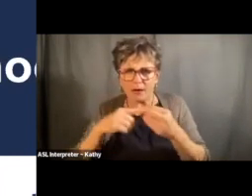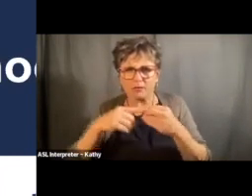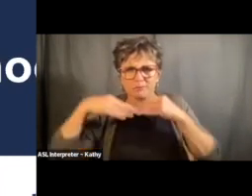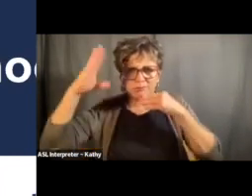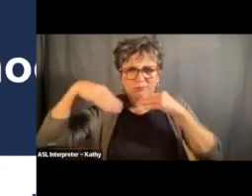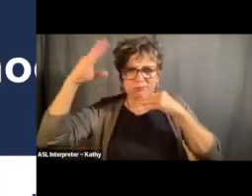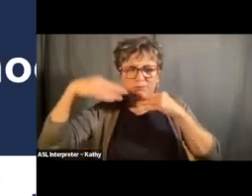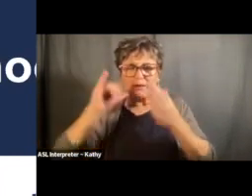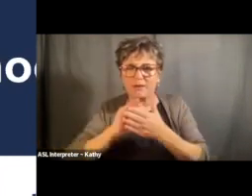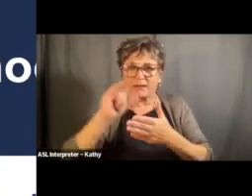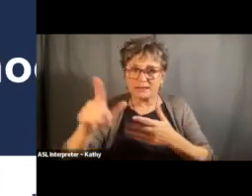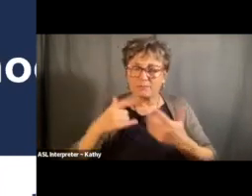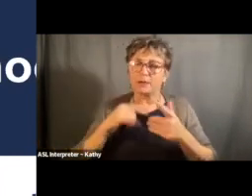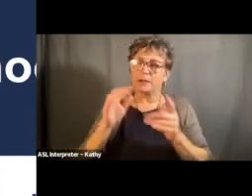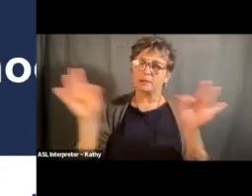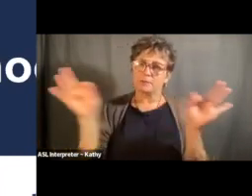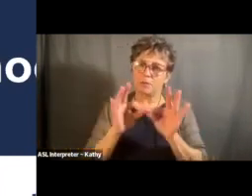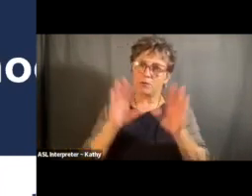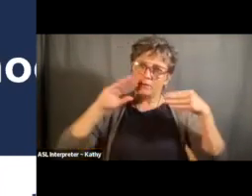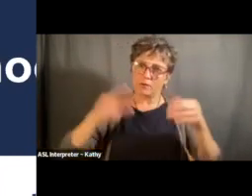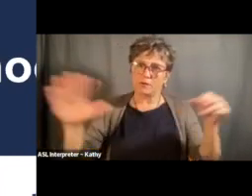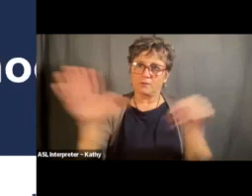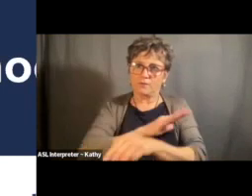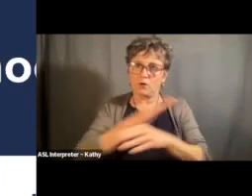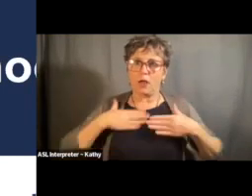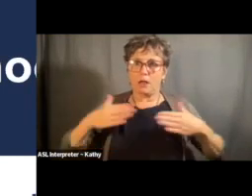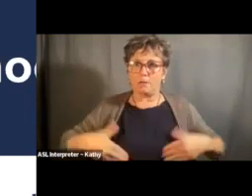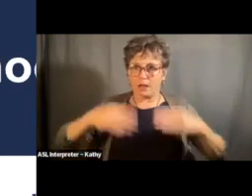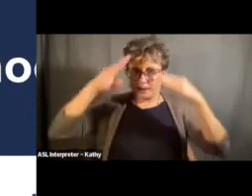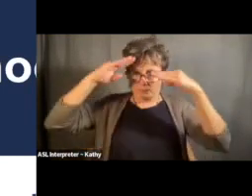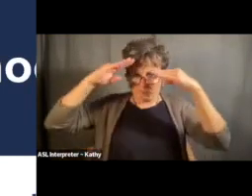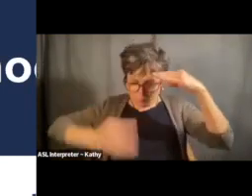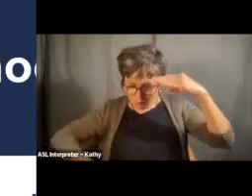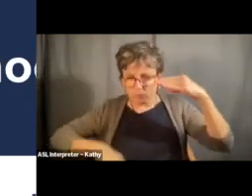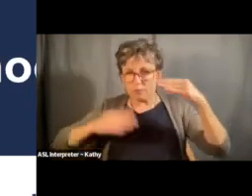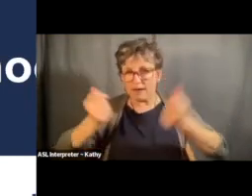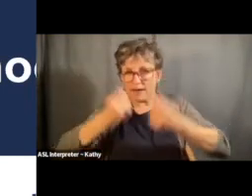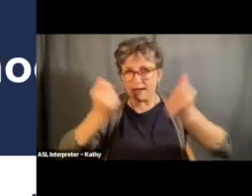community is experiencing. One of the greatest things about RARE-X is how we have streamlined